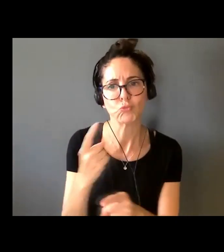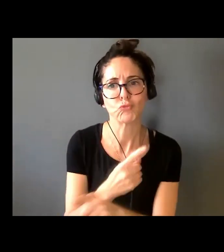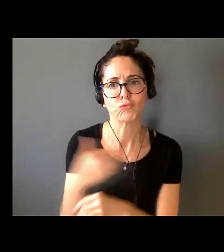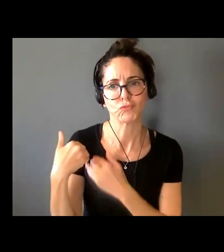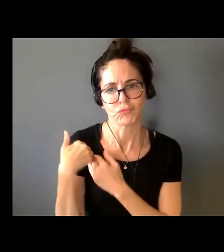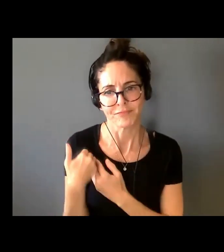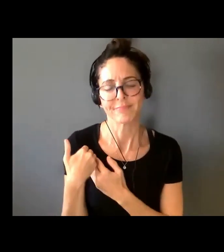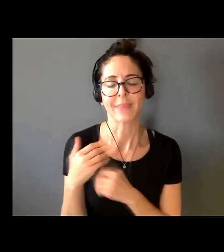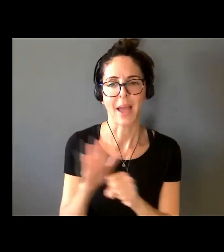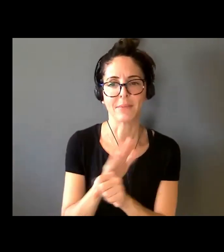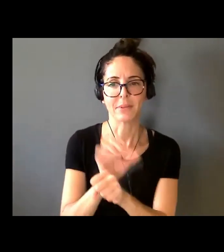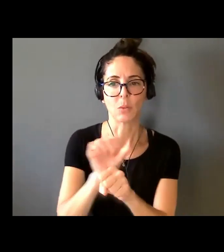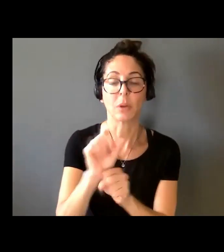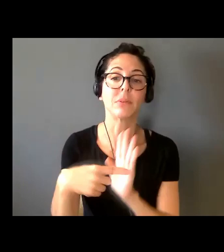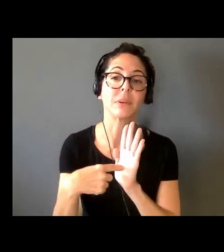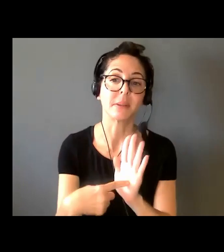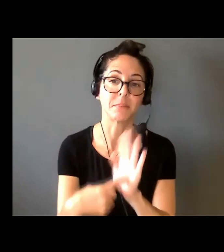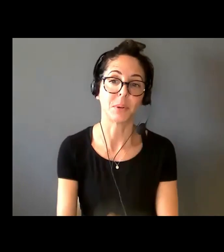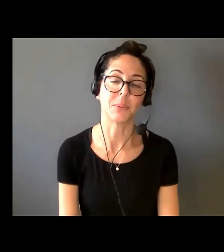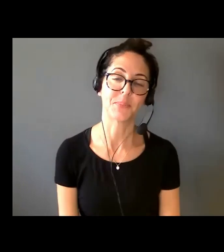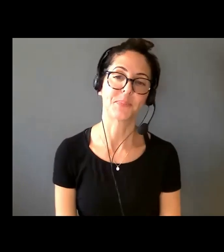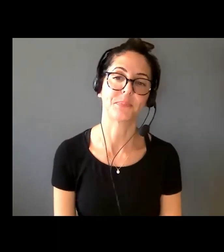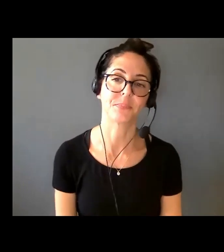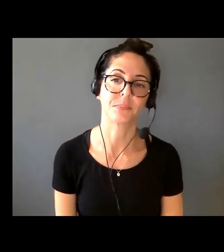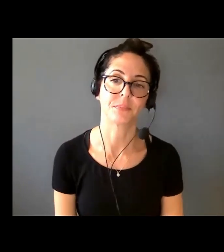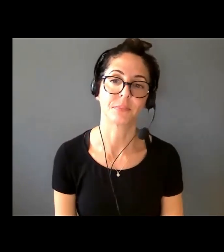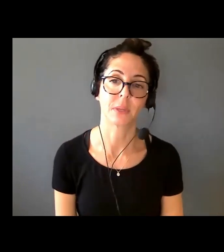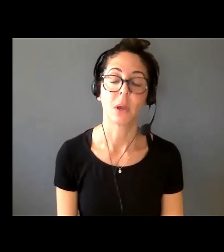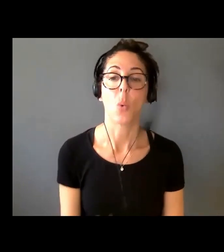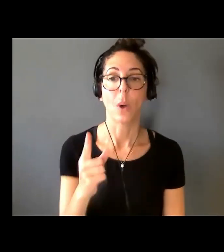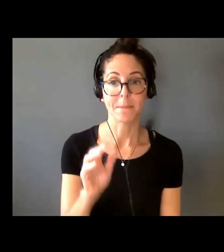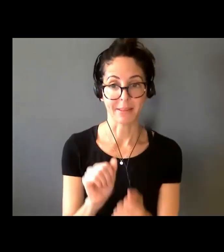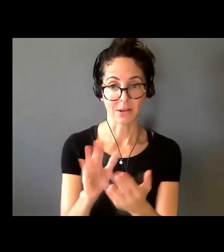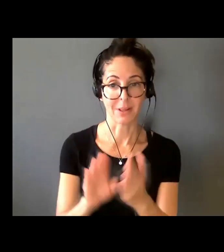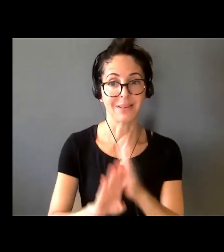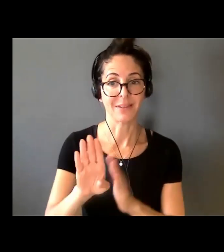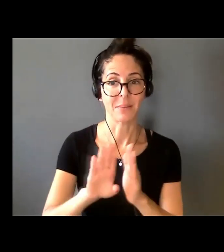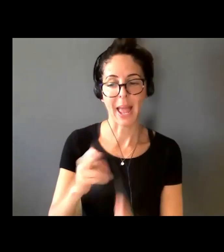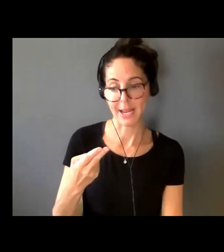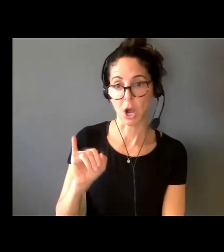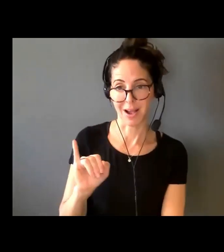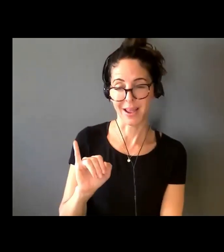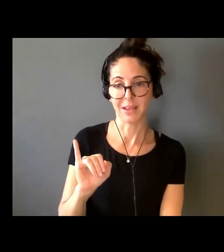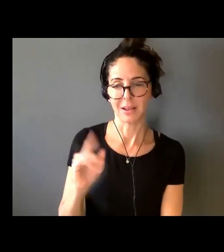Just to make an example, the recent methodology that was developed by HI over the years, which is